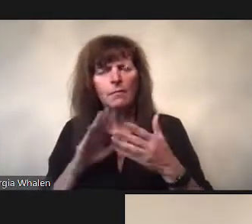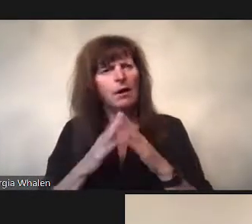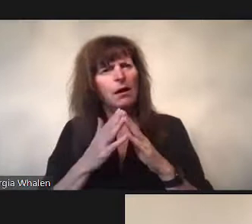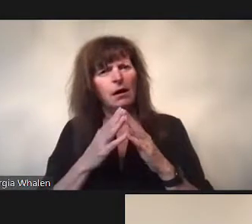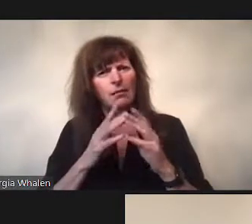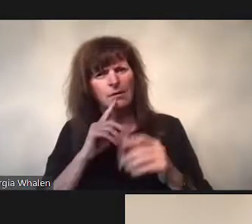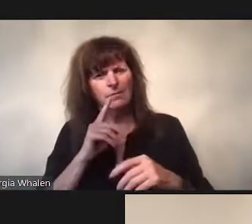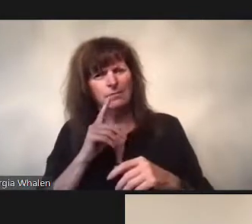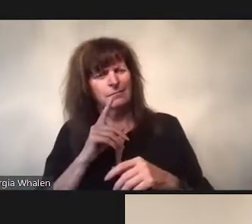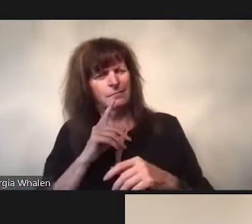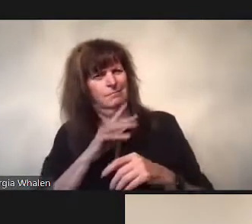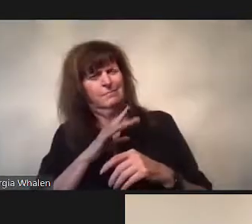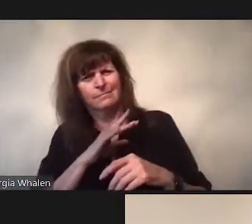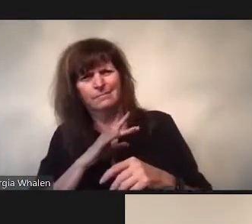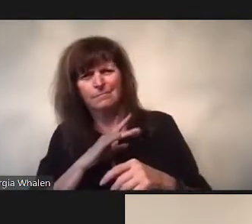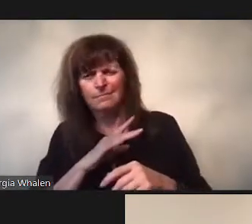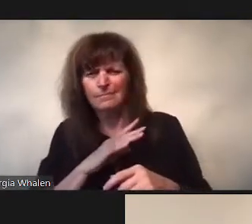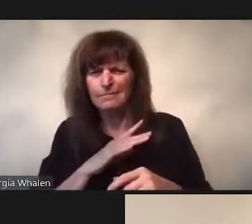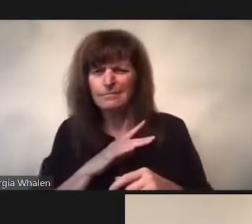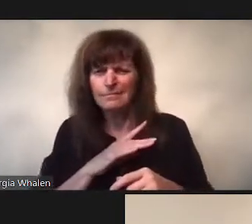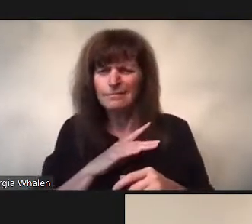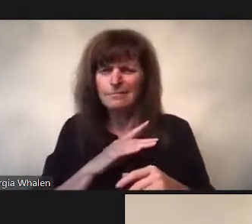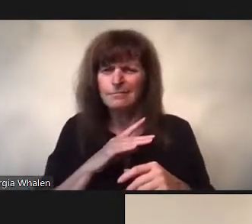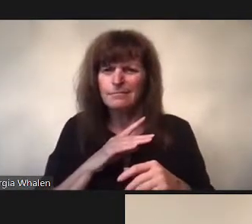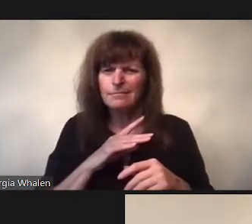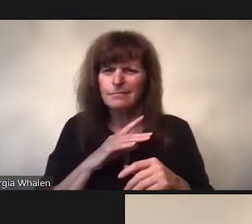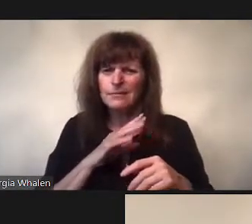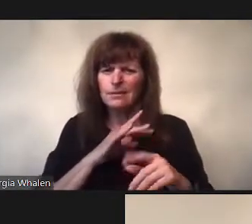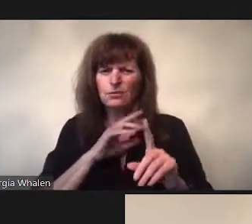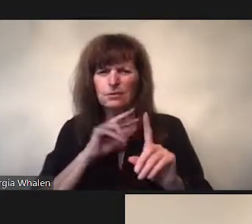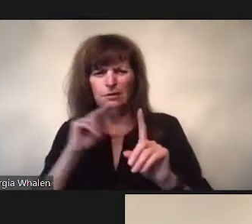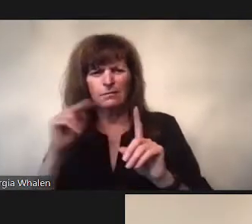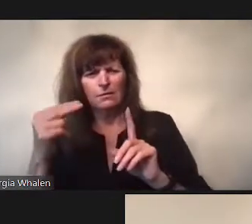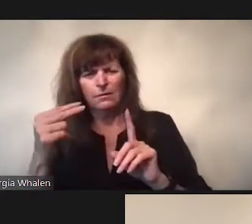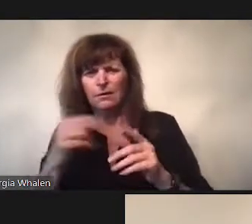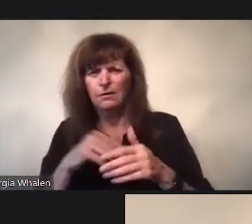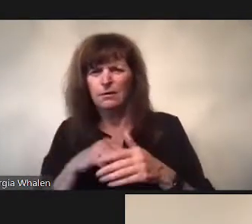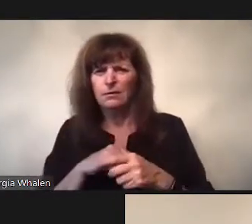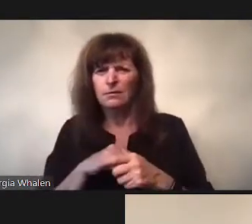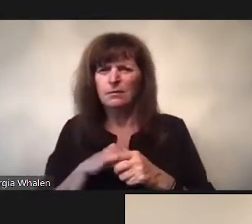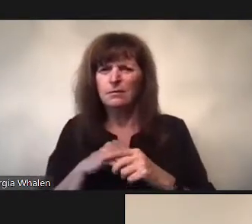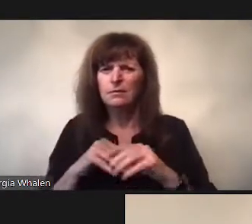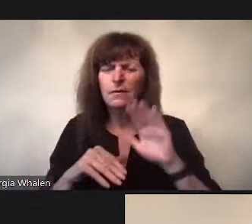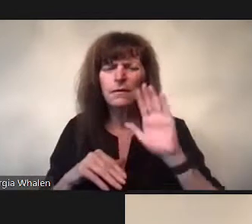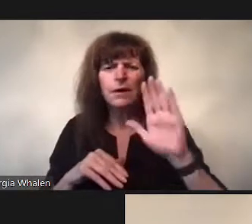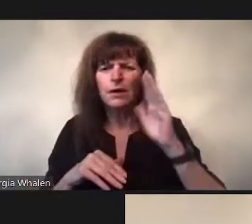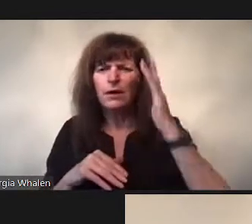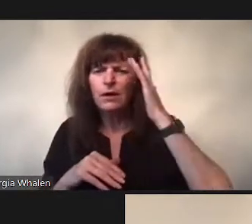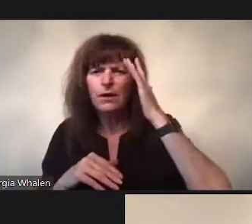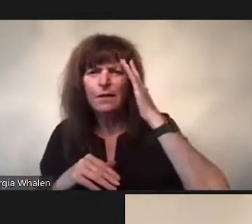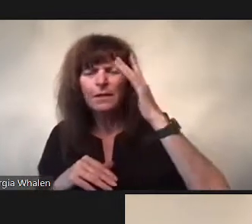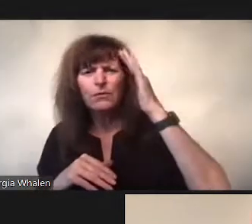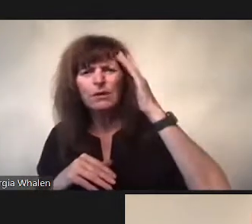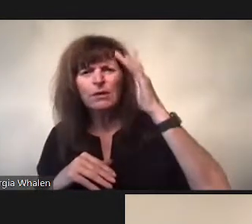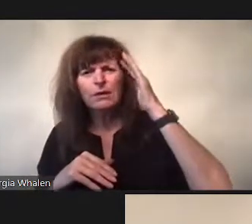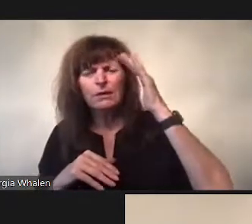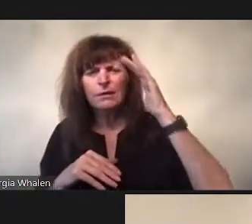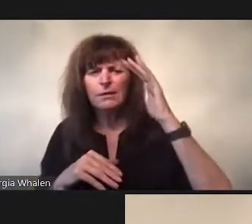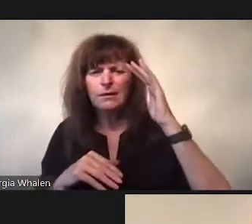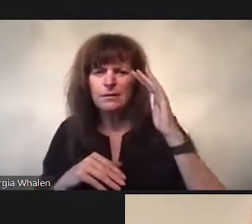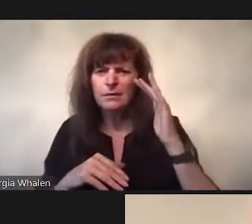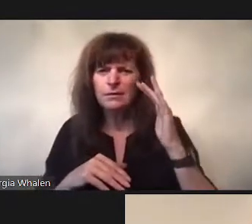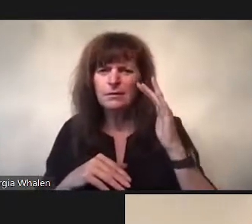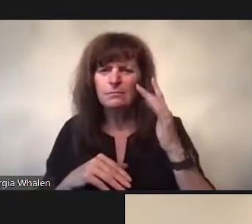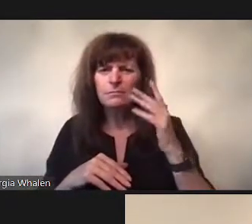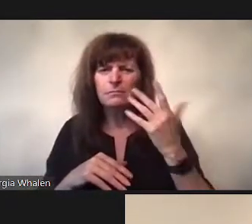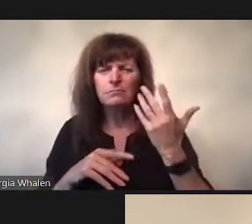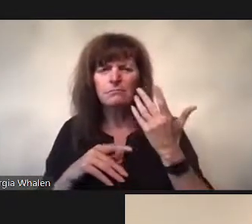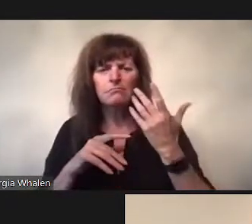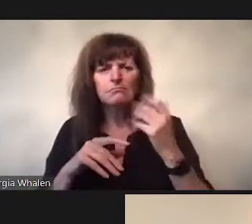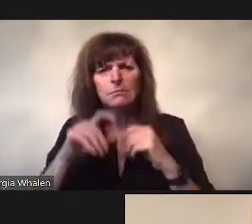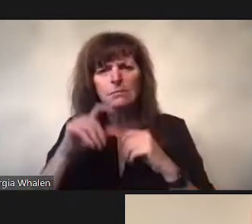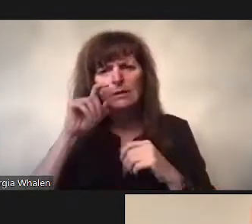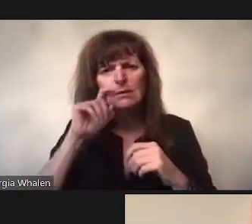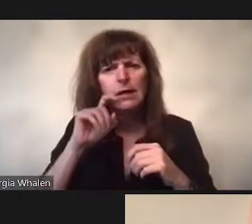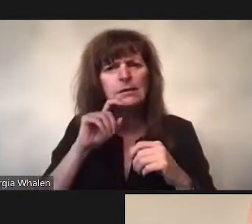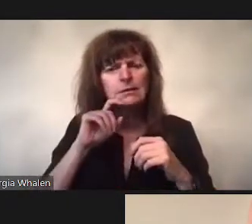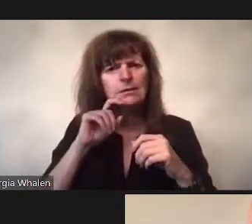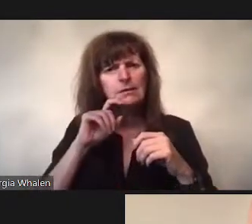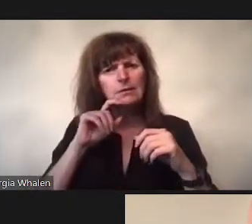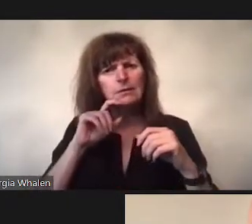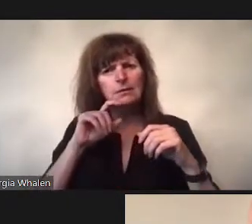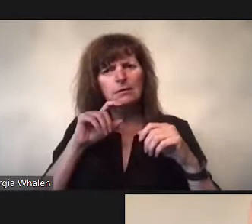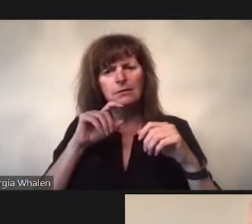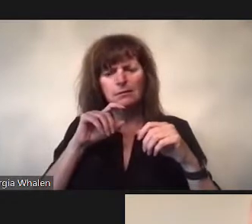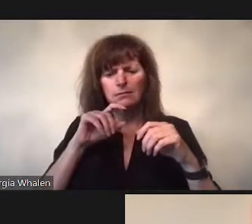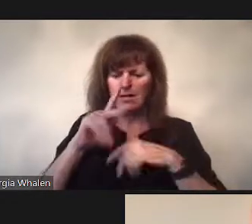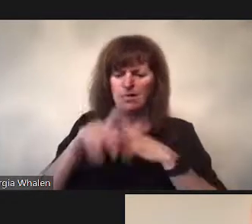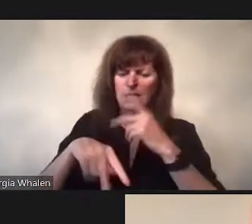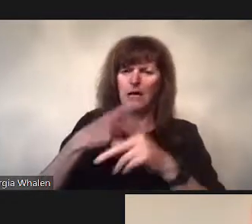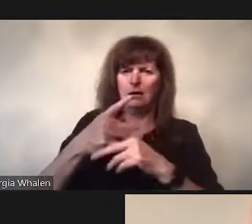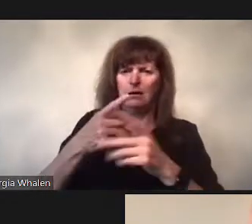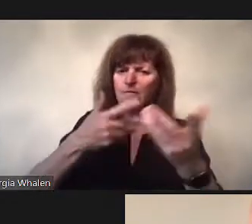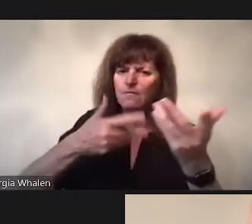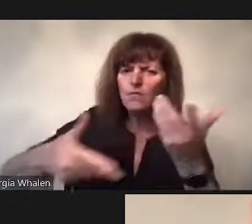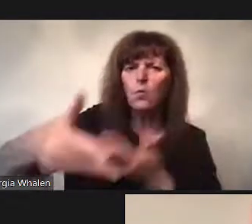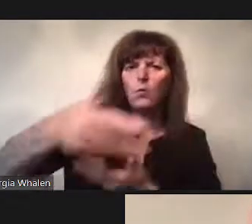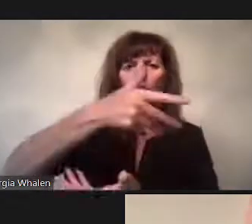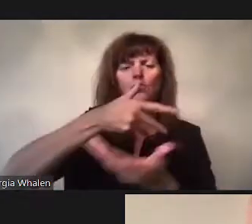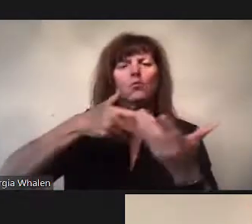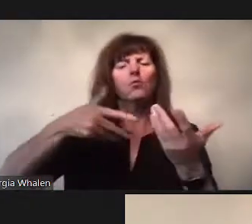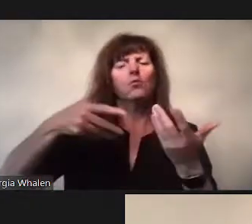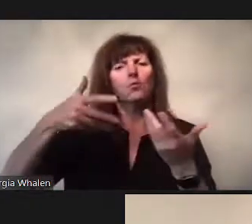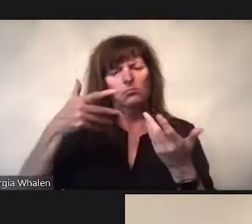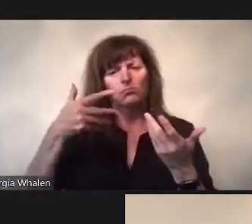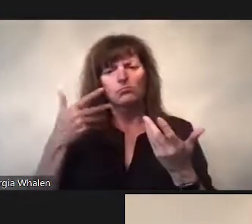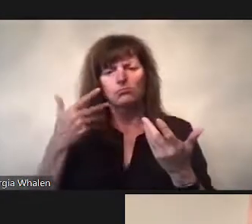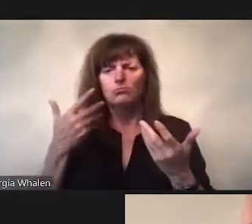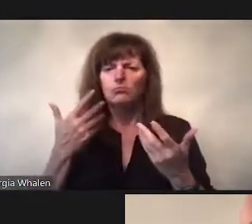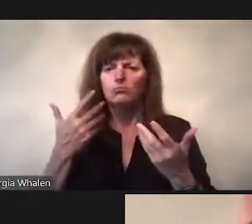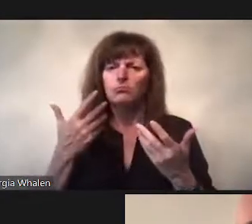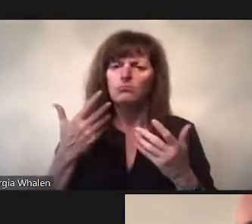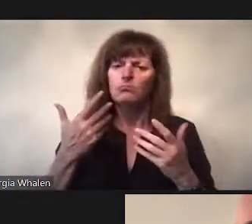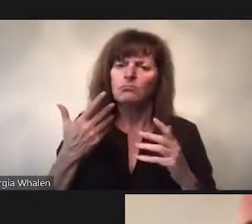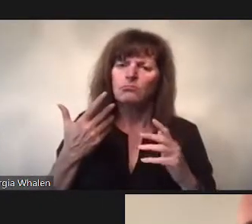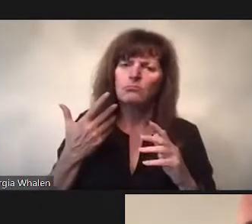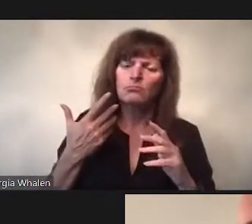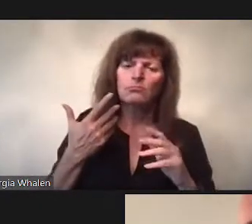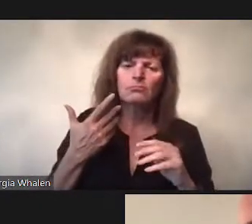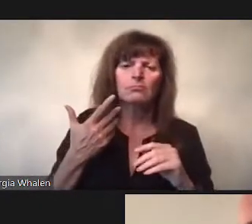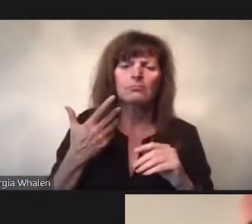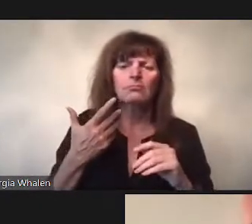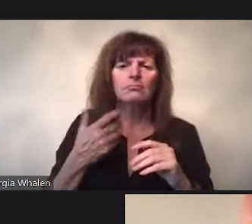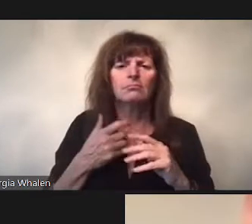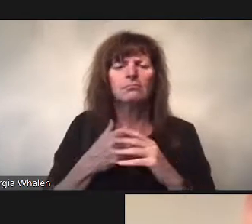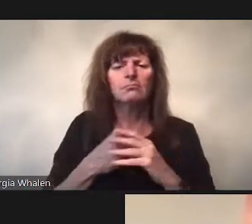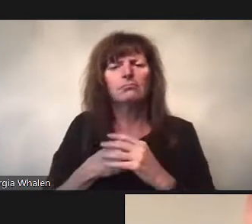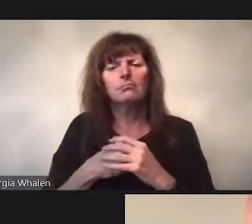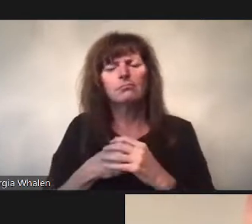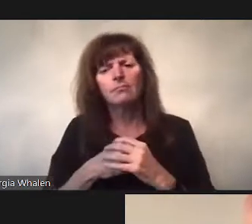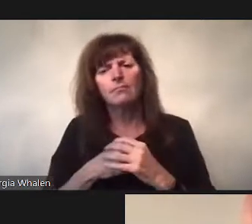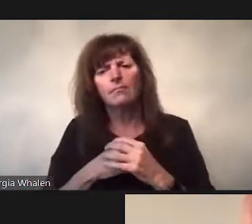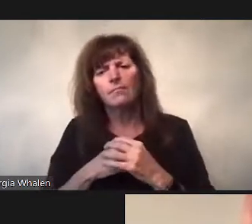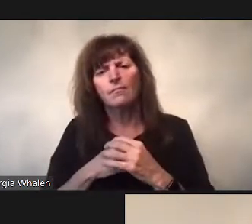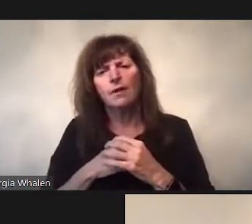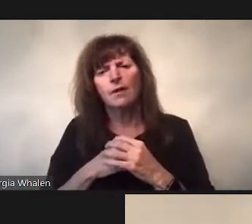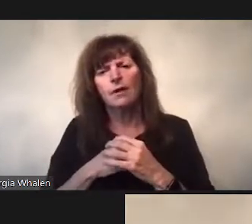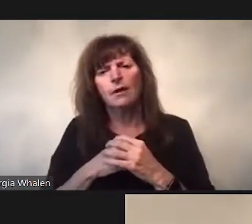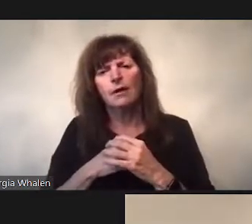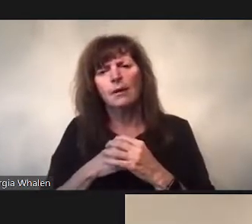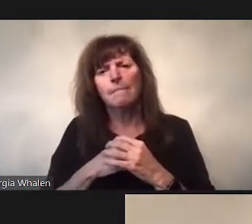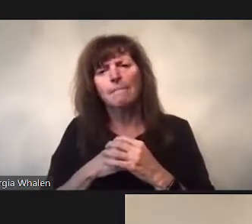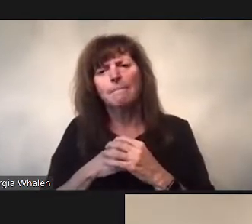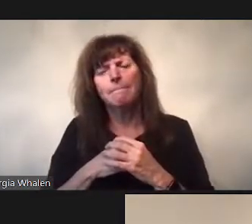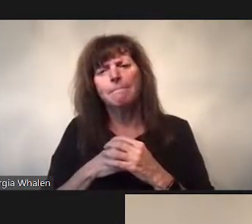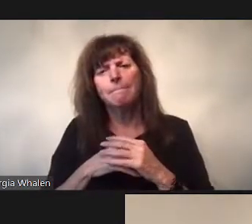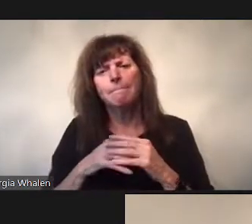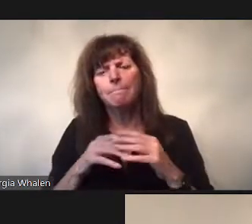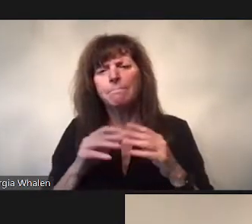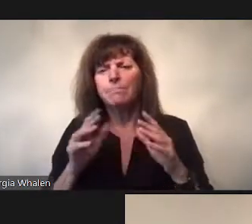Foraging - everyone was foraging during the pandemic.